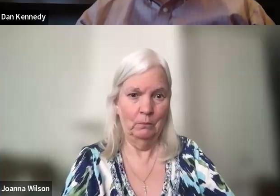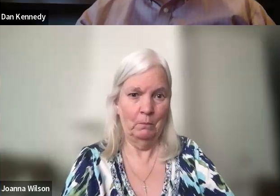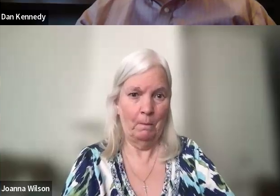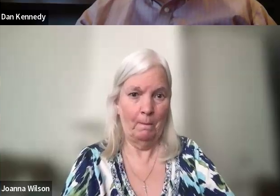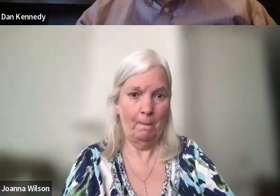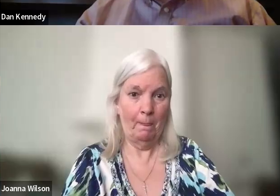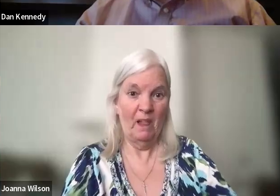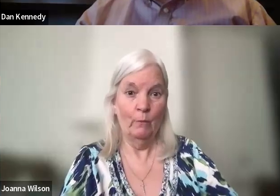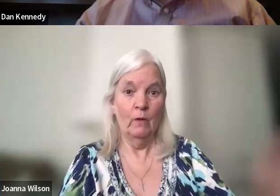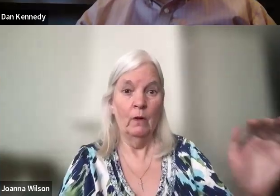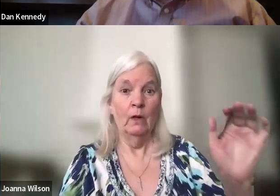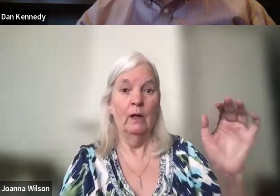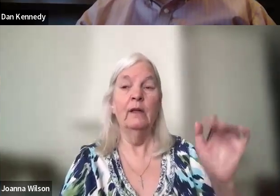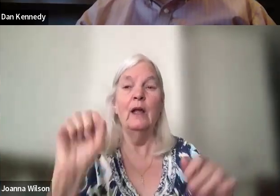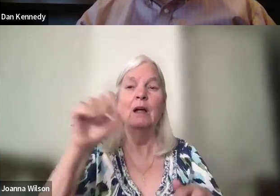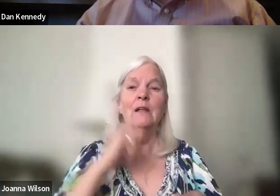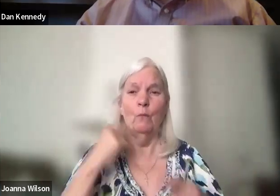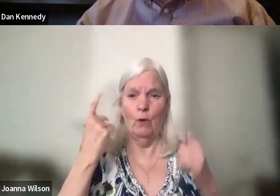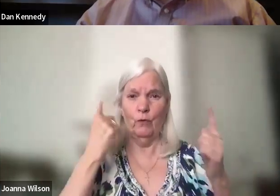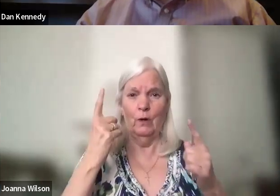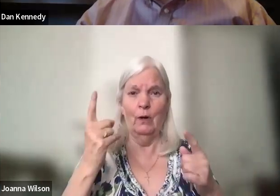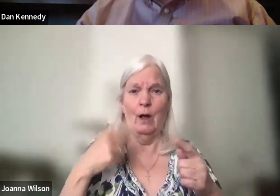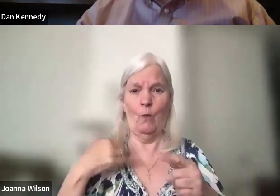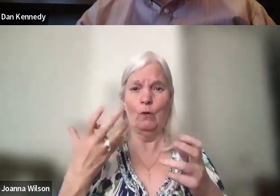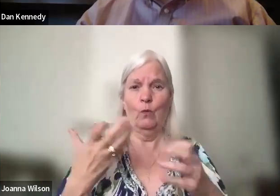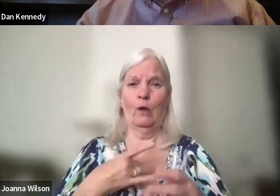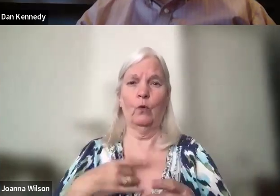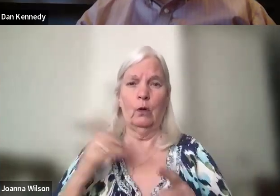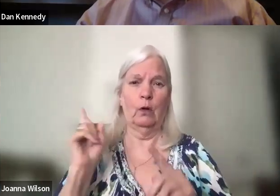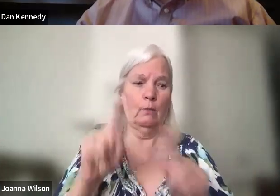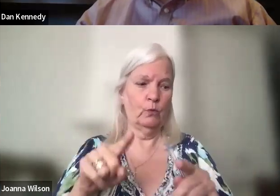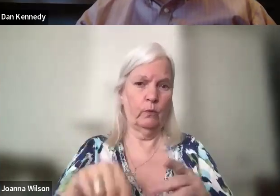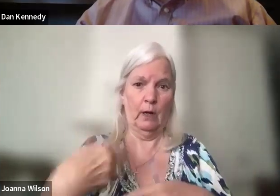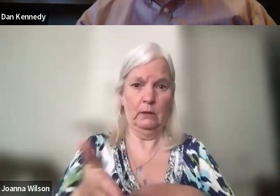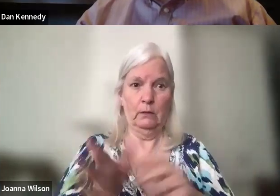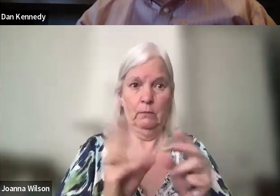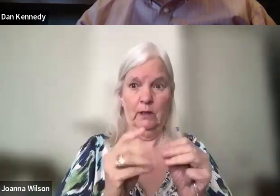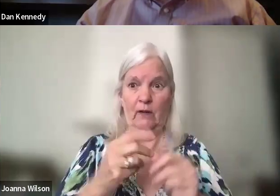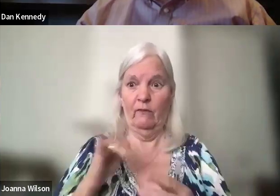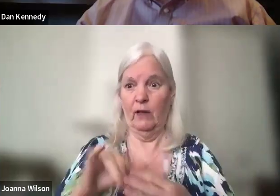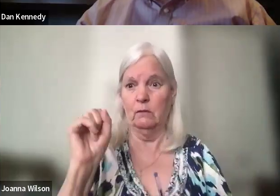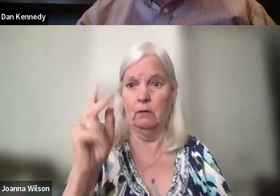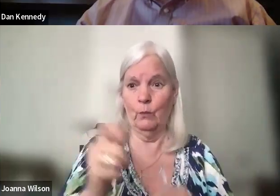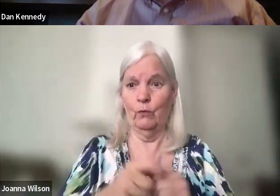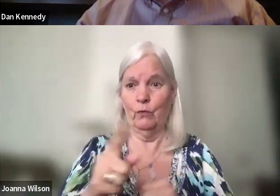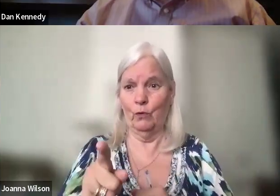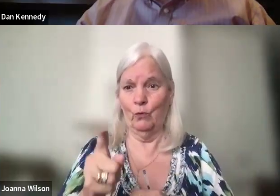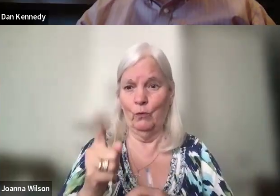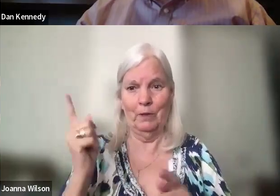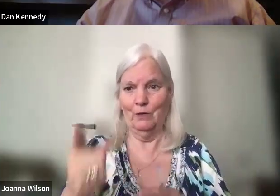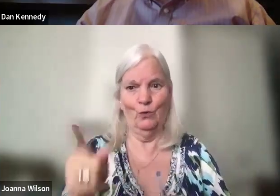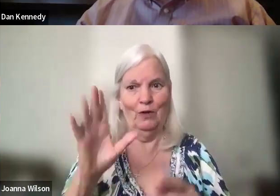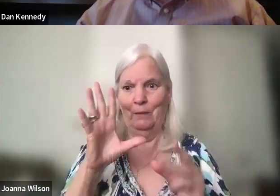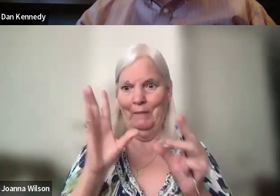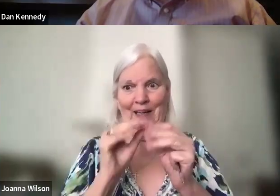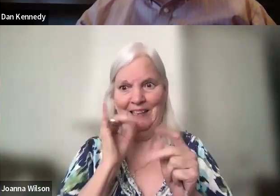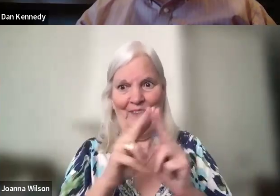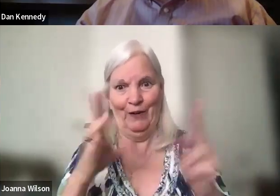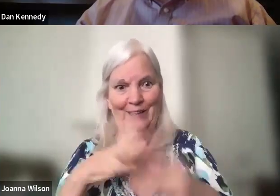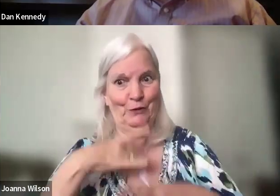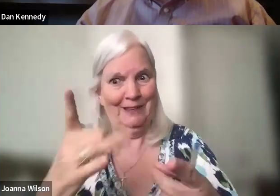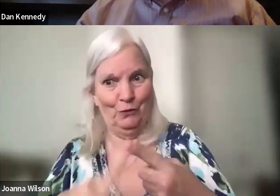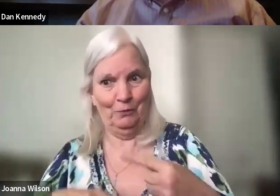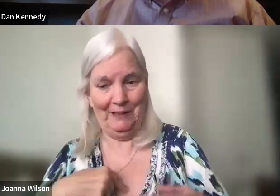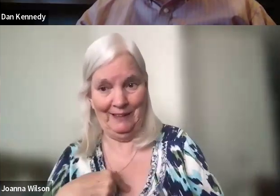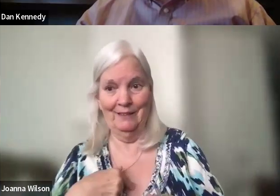Joanna. And you have the floor. So, I'm wondering um if I could attend the next meeting um because